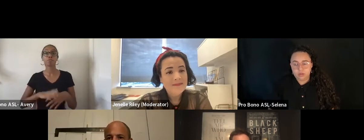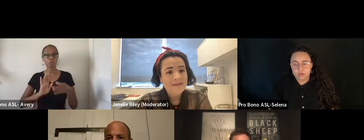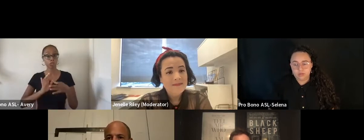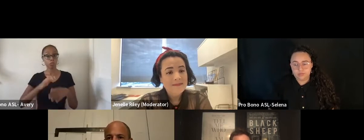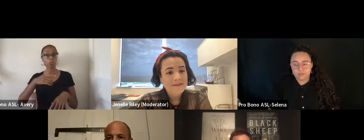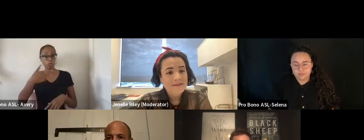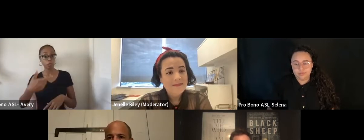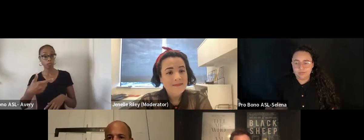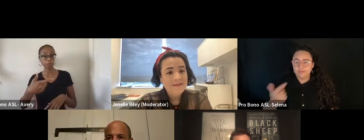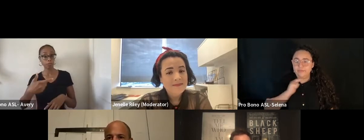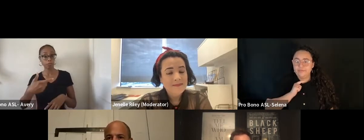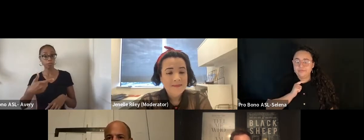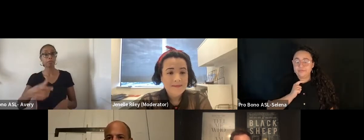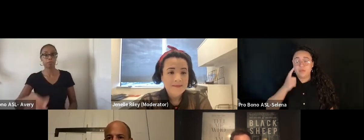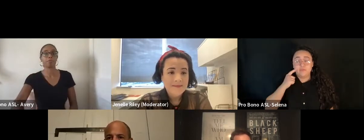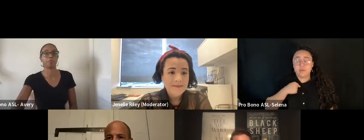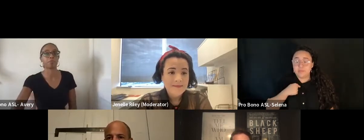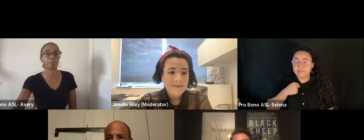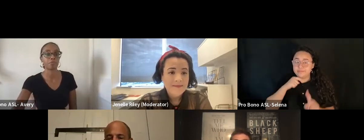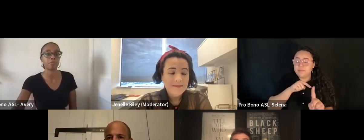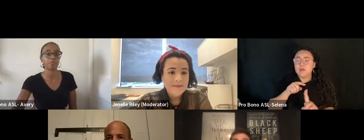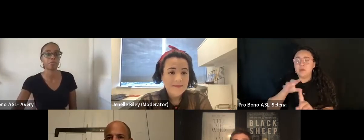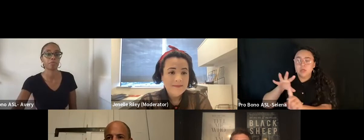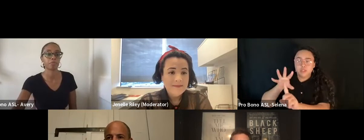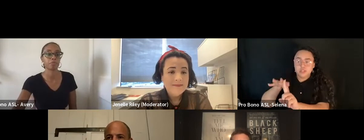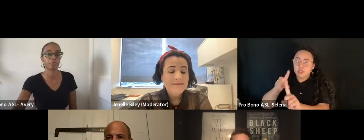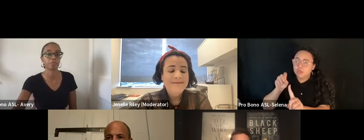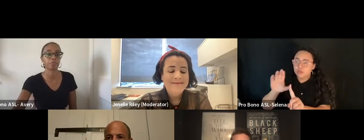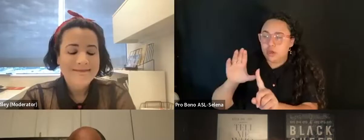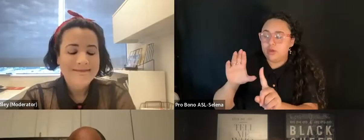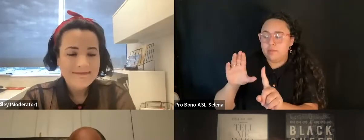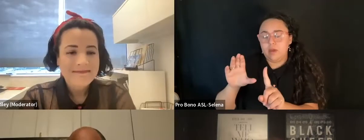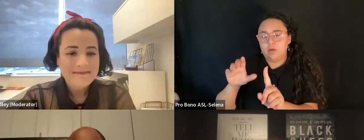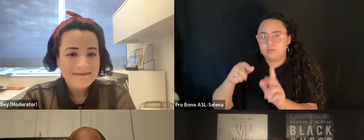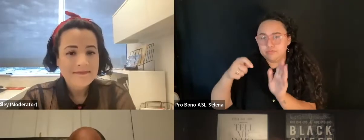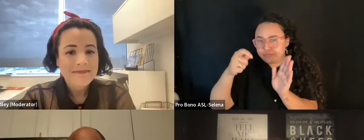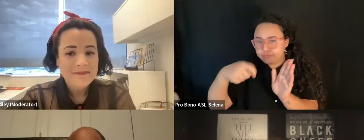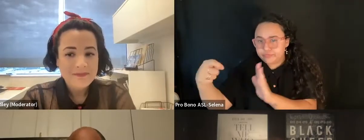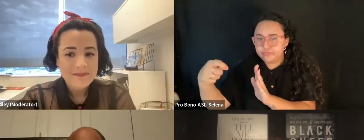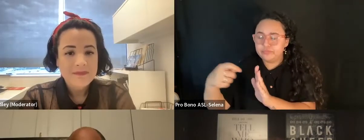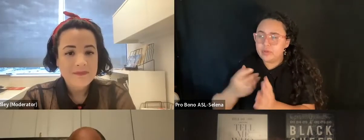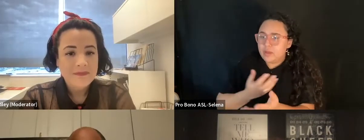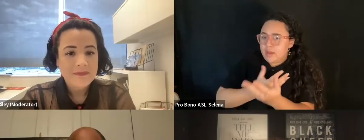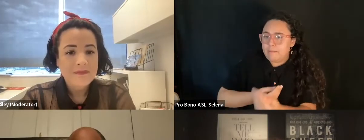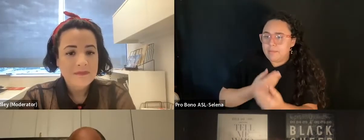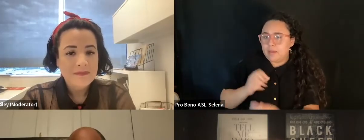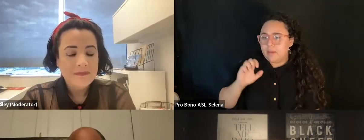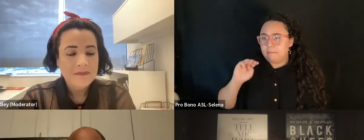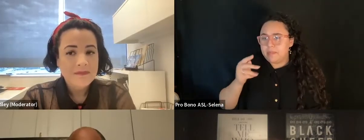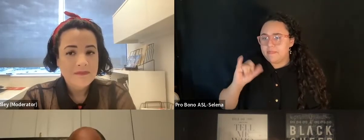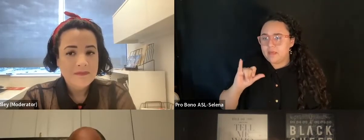an exercise whether you spend time with the Royal Family or not, I guess, you're invited to try to